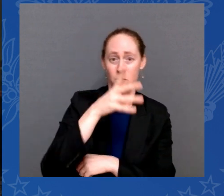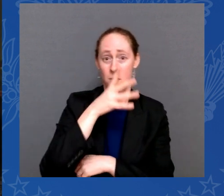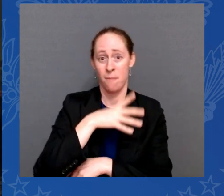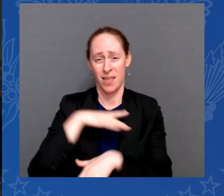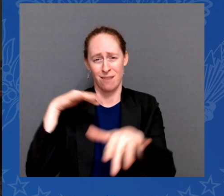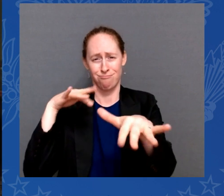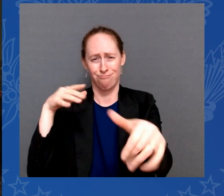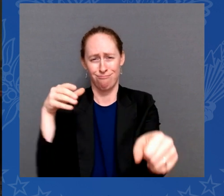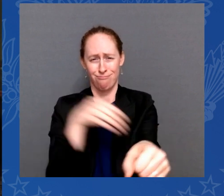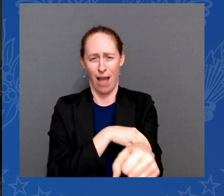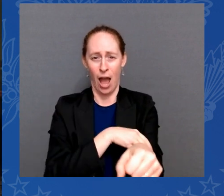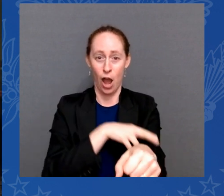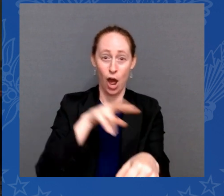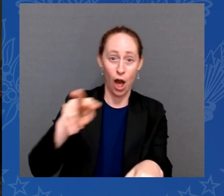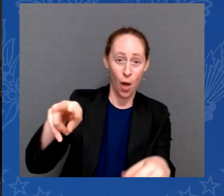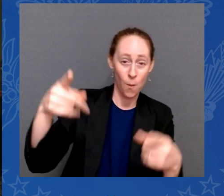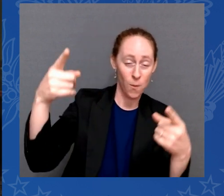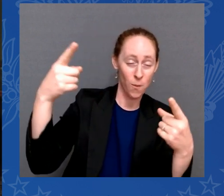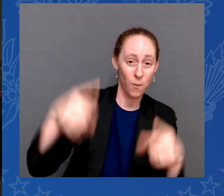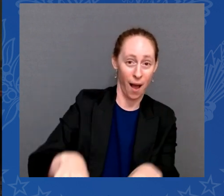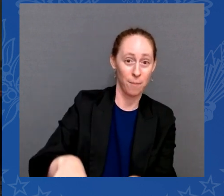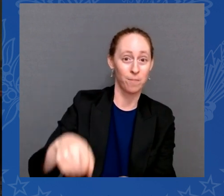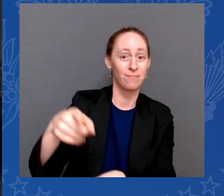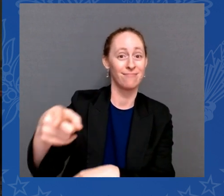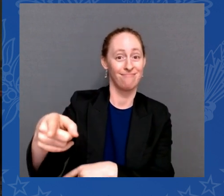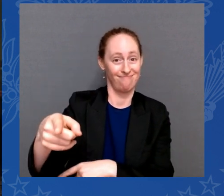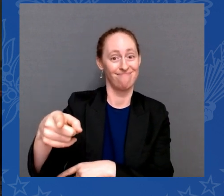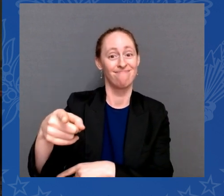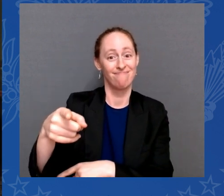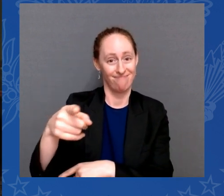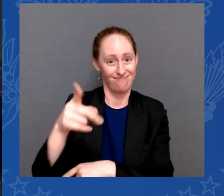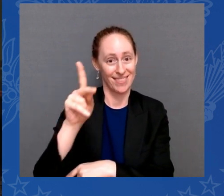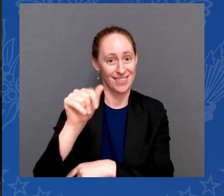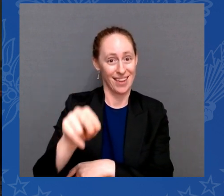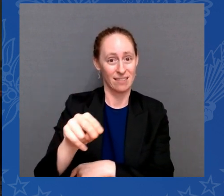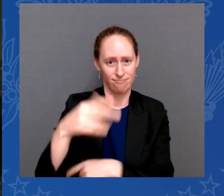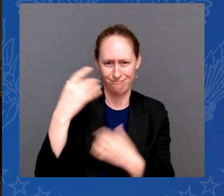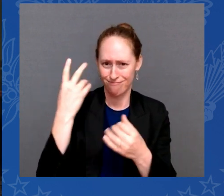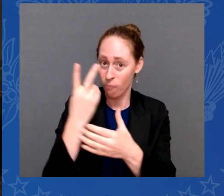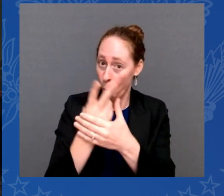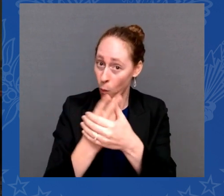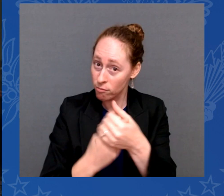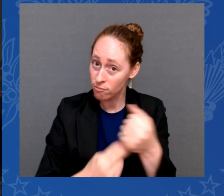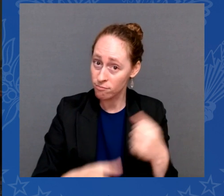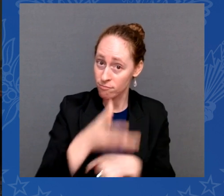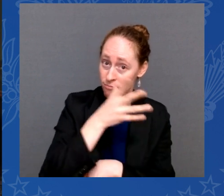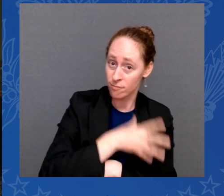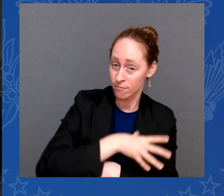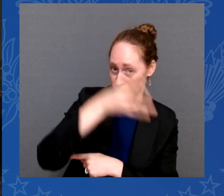Women and men did exercise their electoral and political power. With a record turnout, voters of Kansas